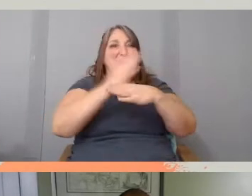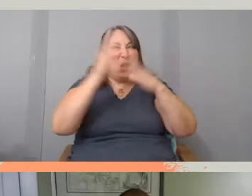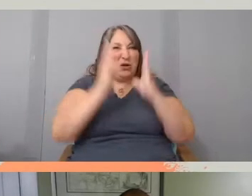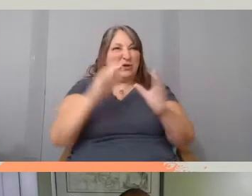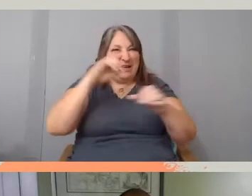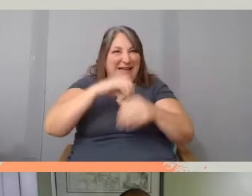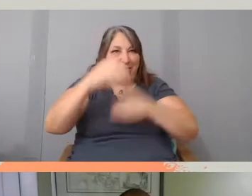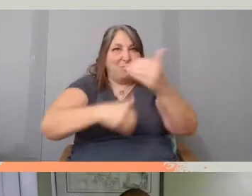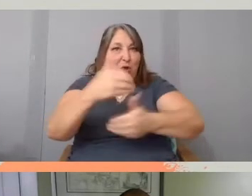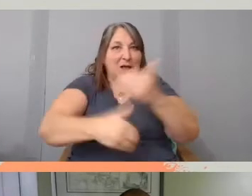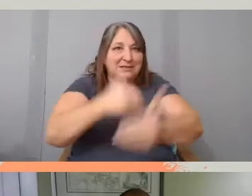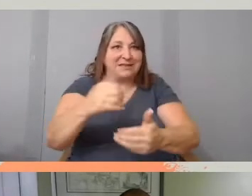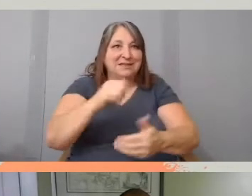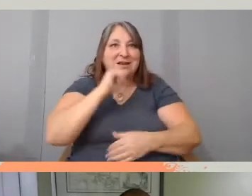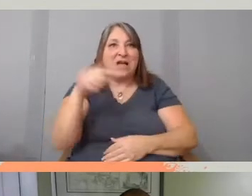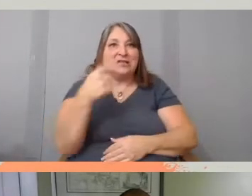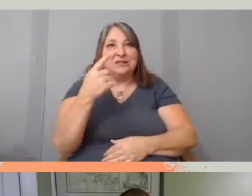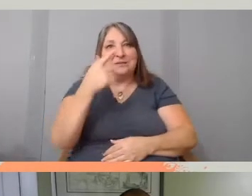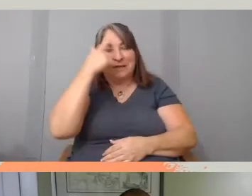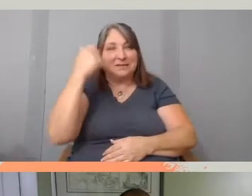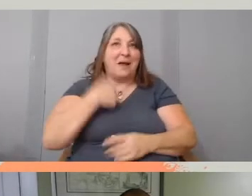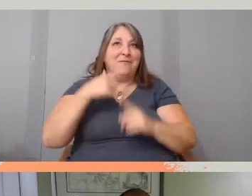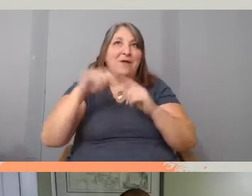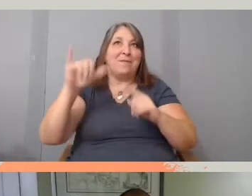And that also, I don't know, I just feel like